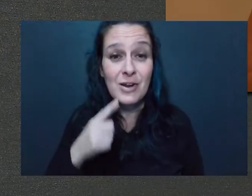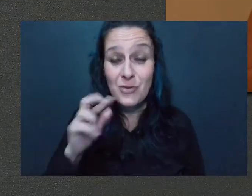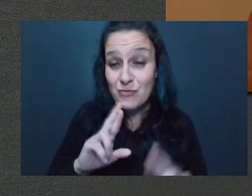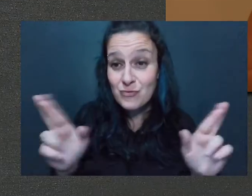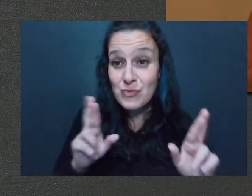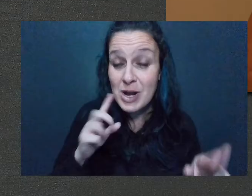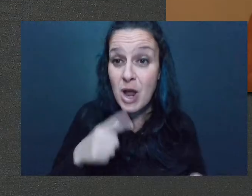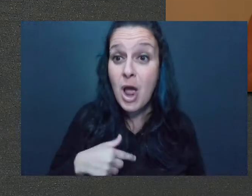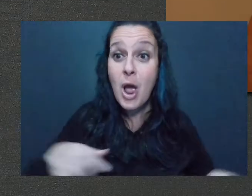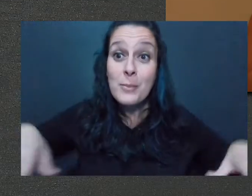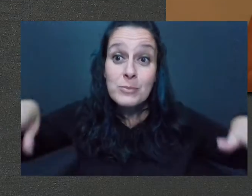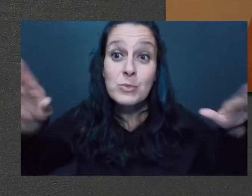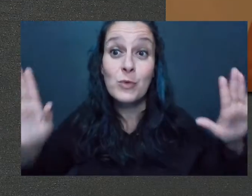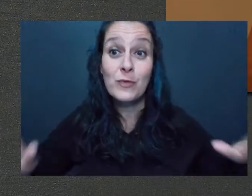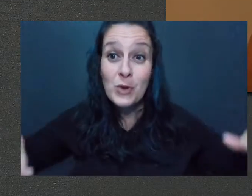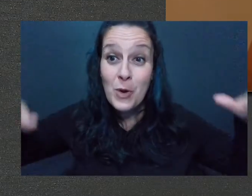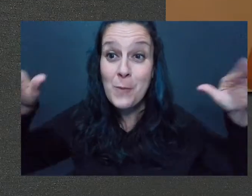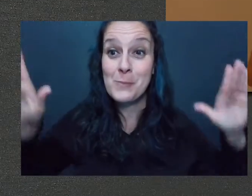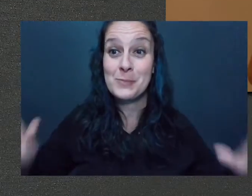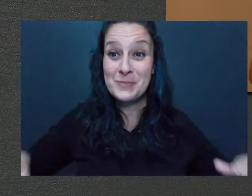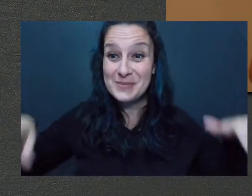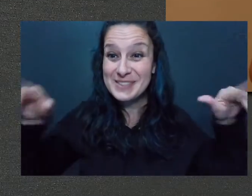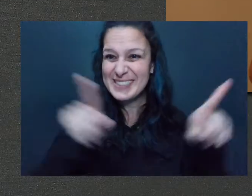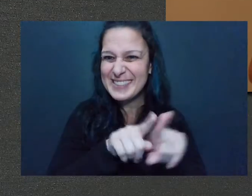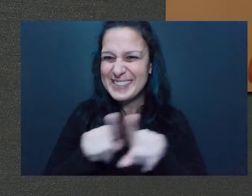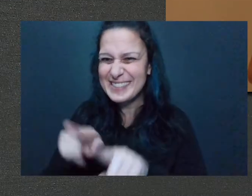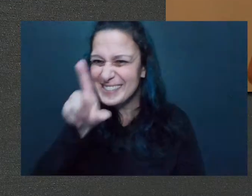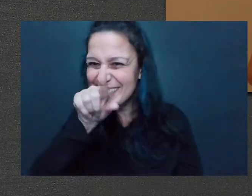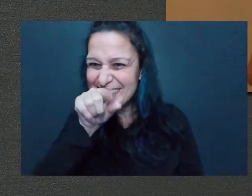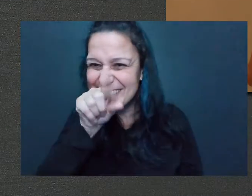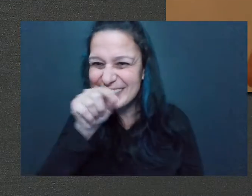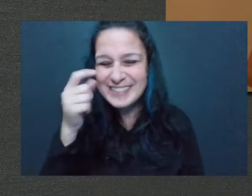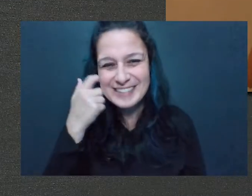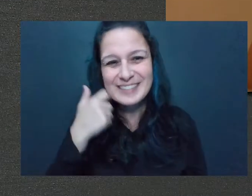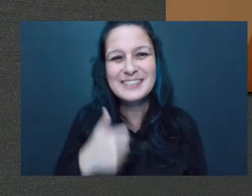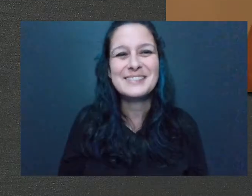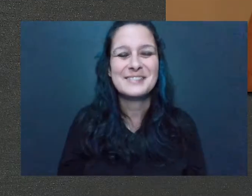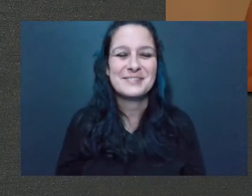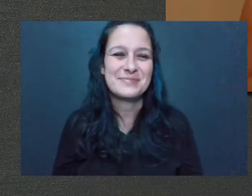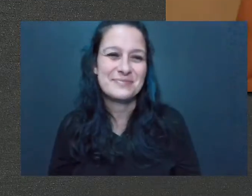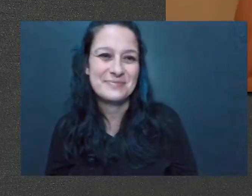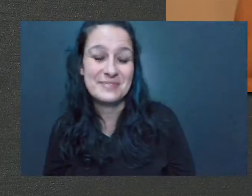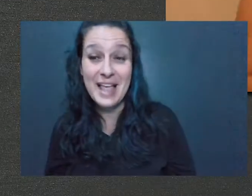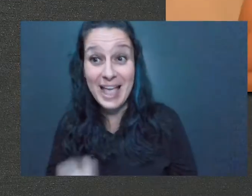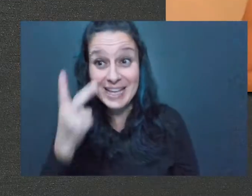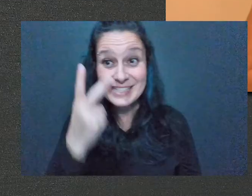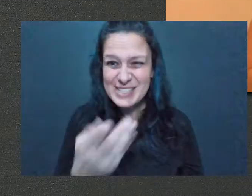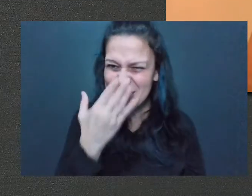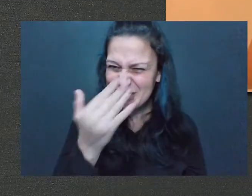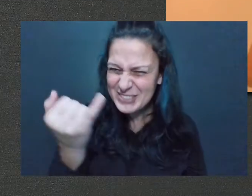Ready? Move your arms like a bird Good job, I can see you.